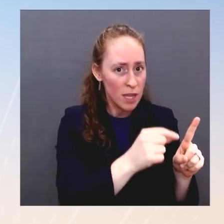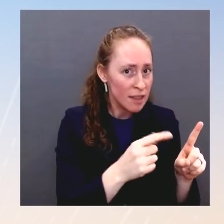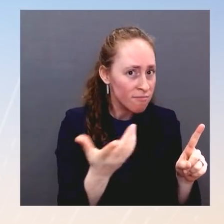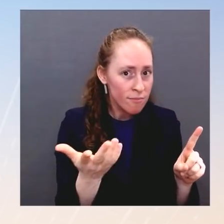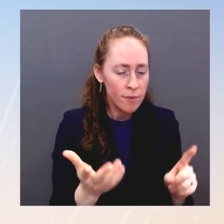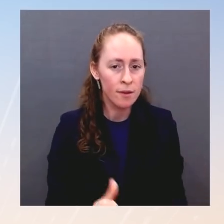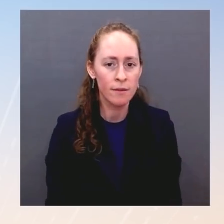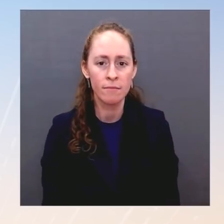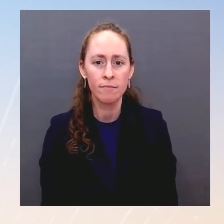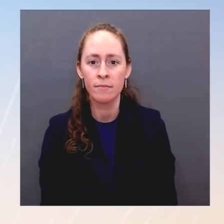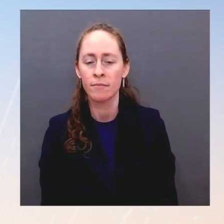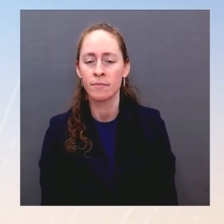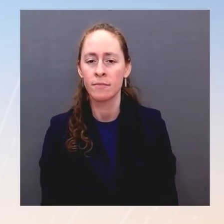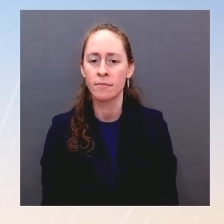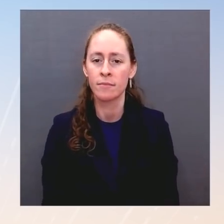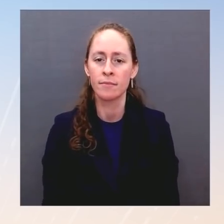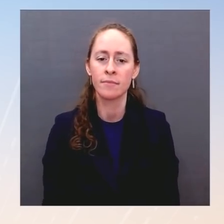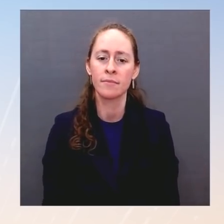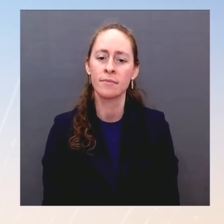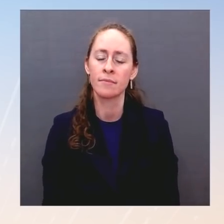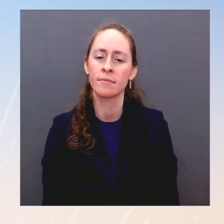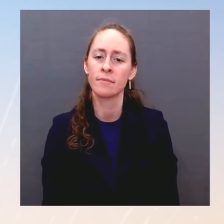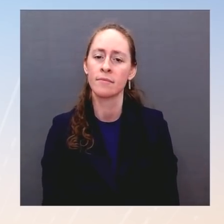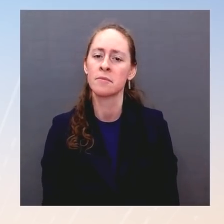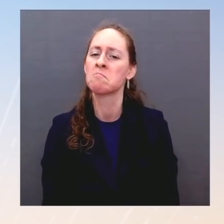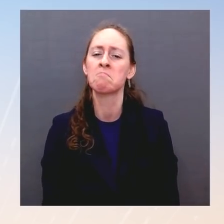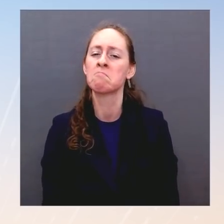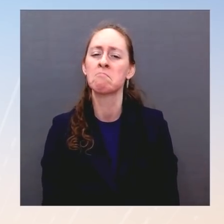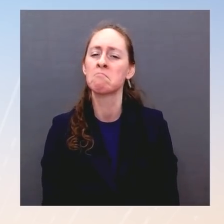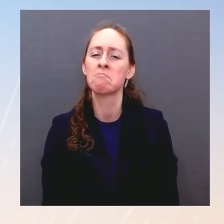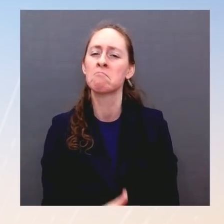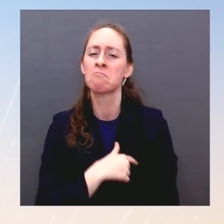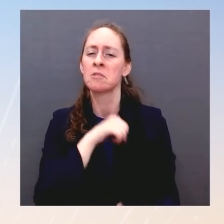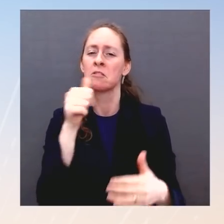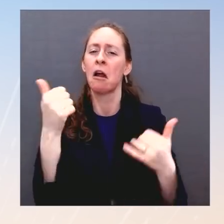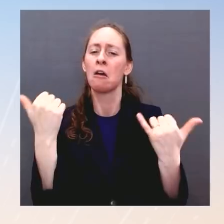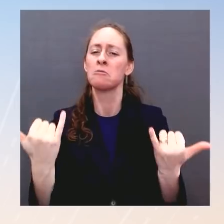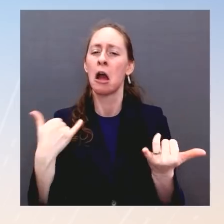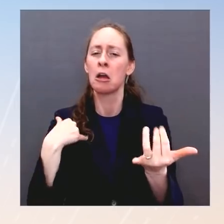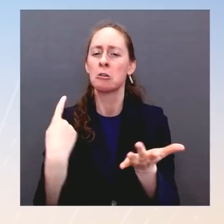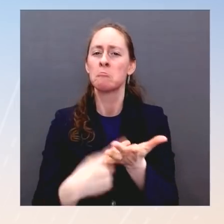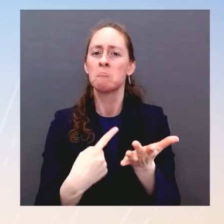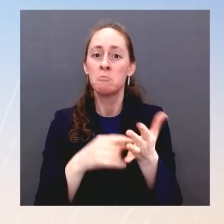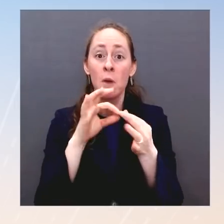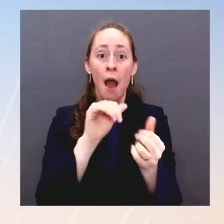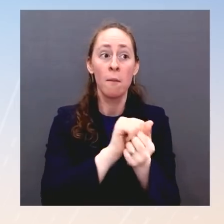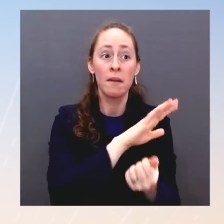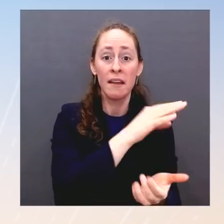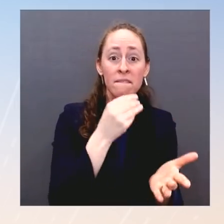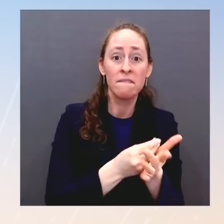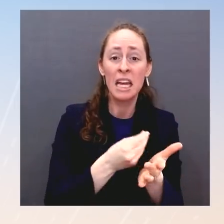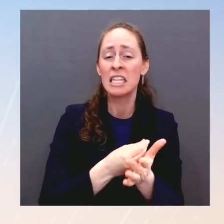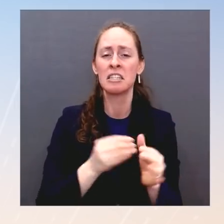That's typically not something we would do from here. But I would note, again, that the steps that were taken yesterday and announced yesterday --